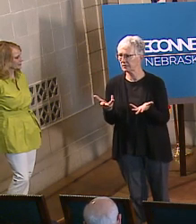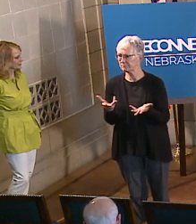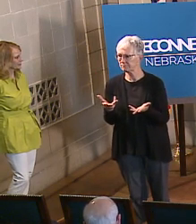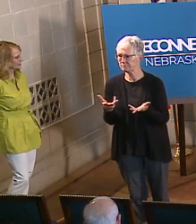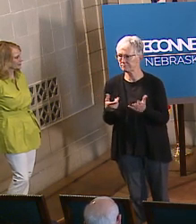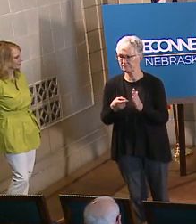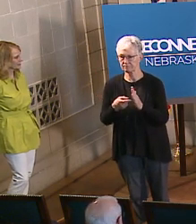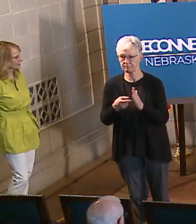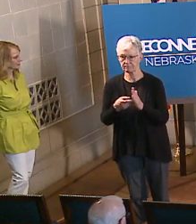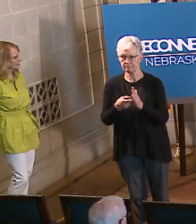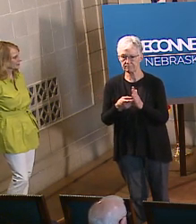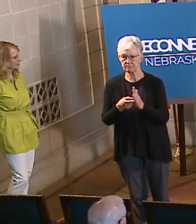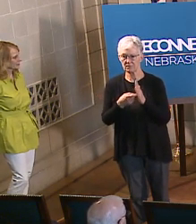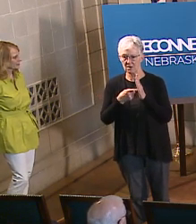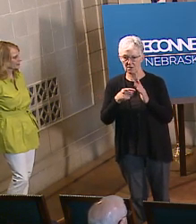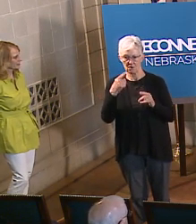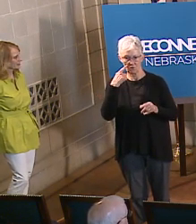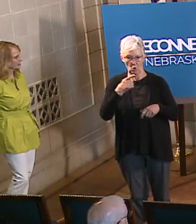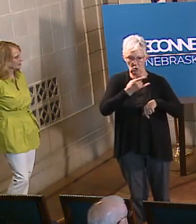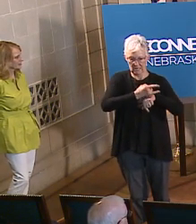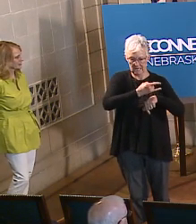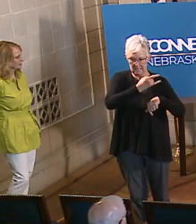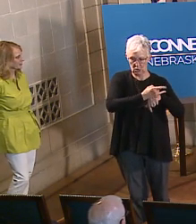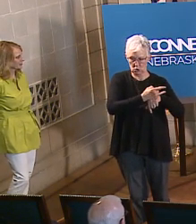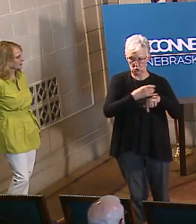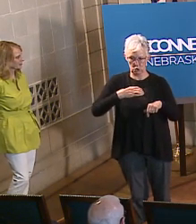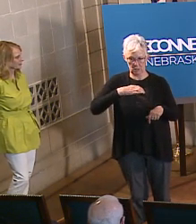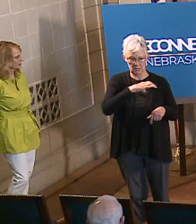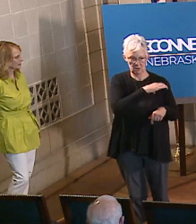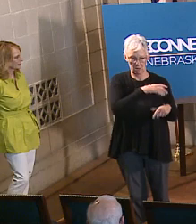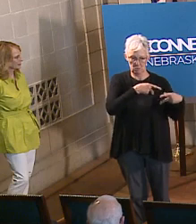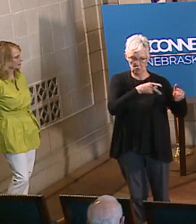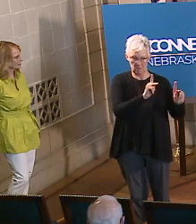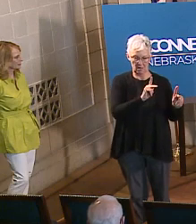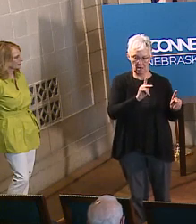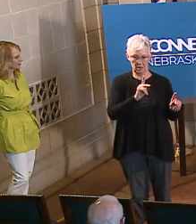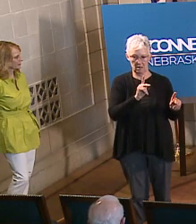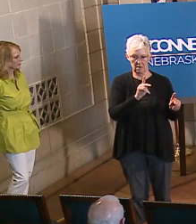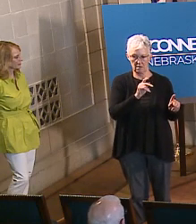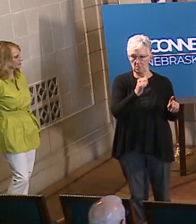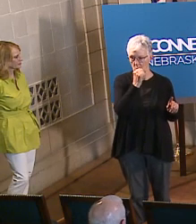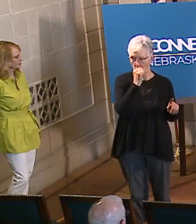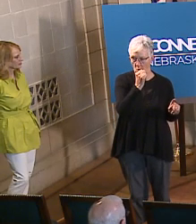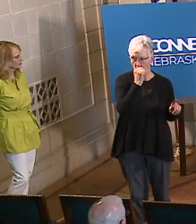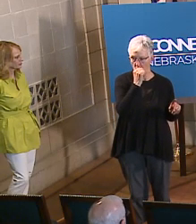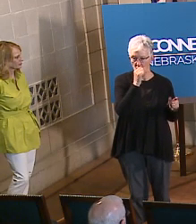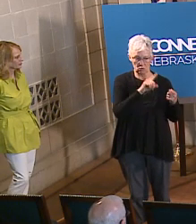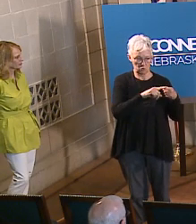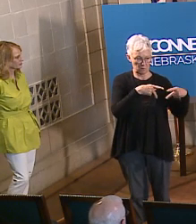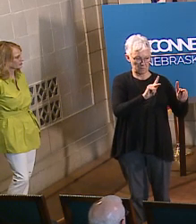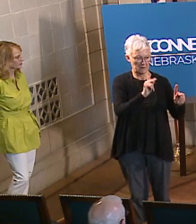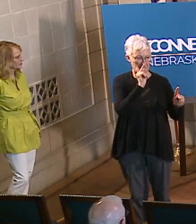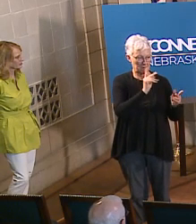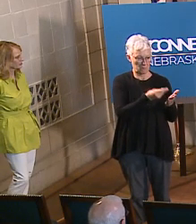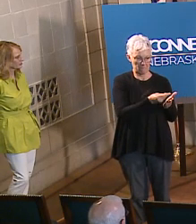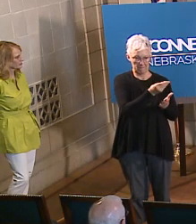THOSE EXECUTIVE ORDERS HAD TO DO WITH THE REGULATIONS WITH REGARD